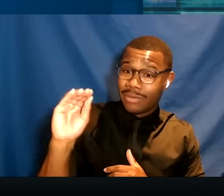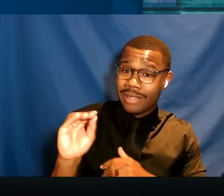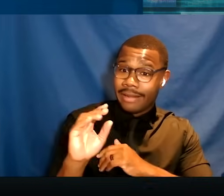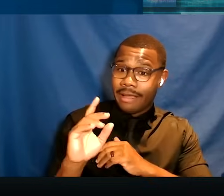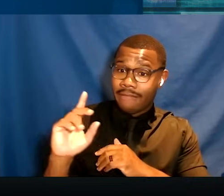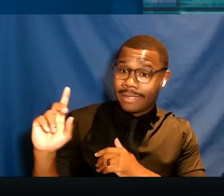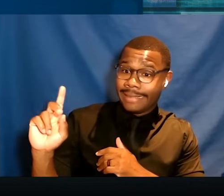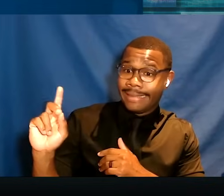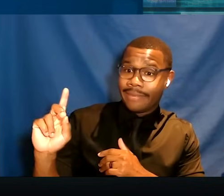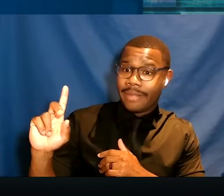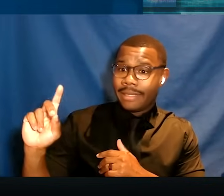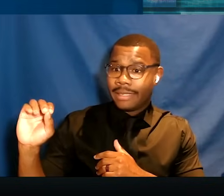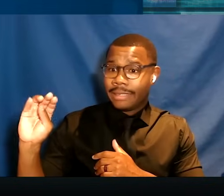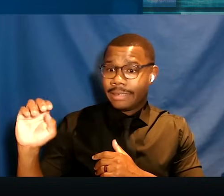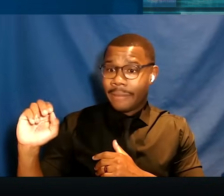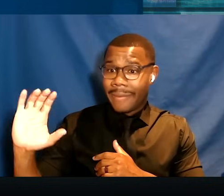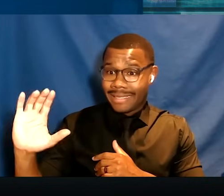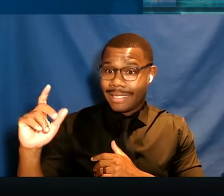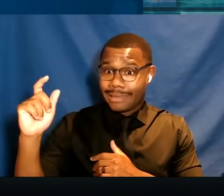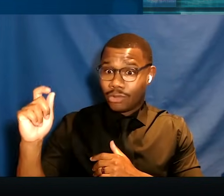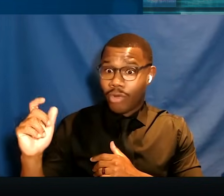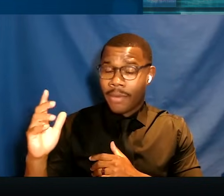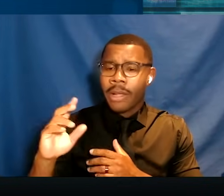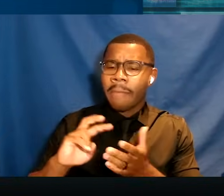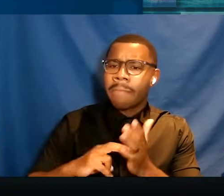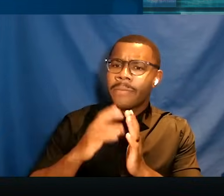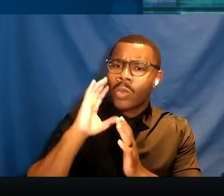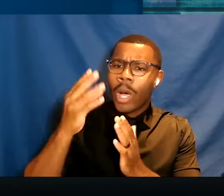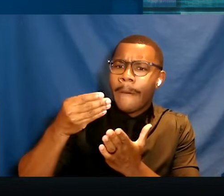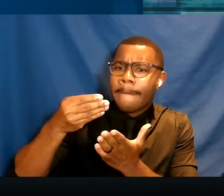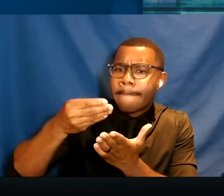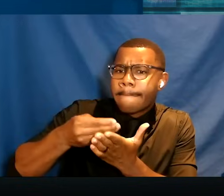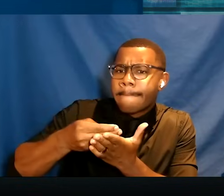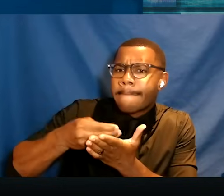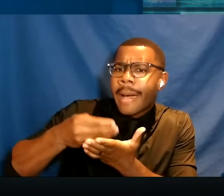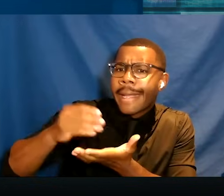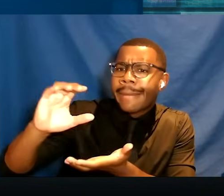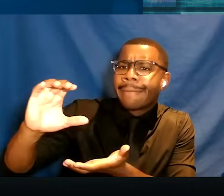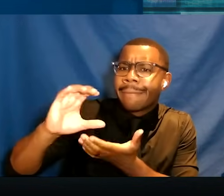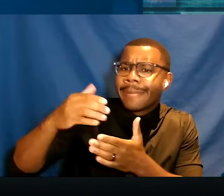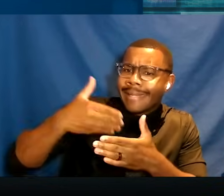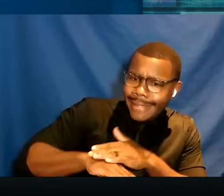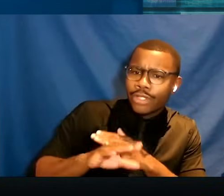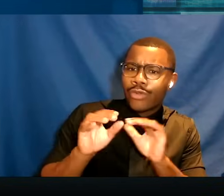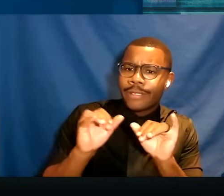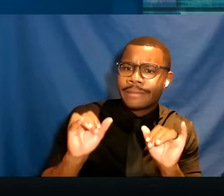then that triggers money coming into the system. And a majority of that money, 75% of that money is gonna go to the actors